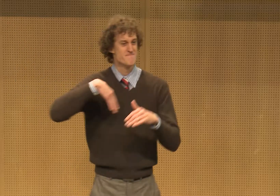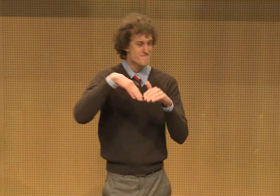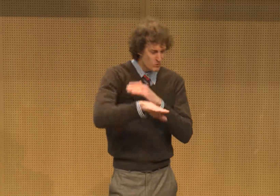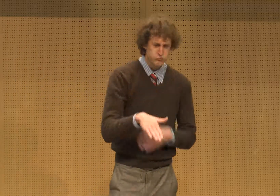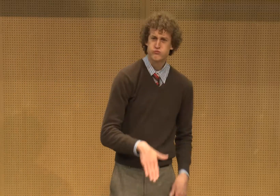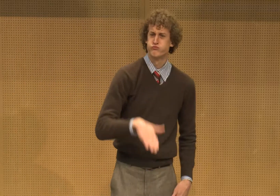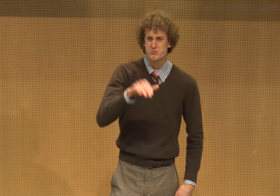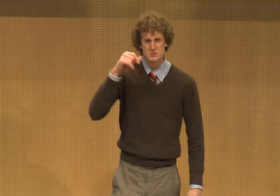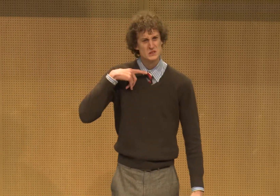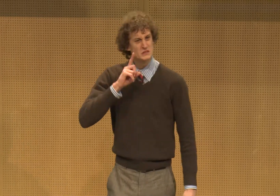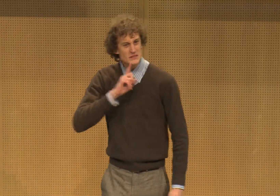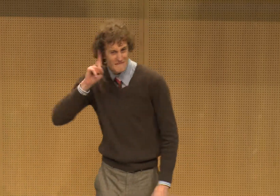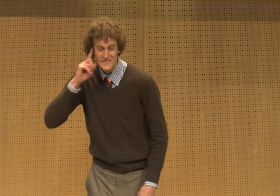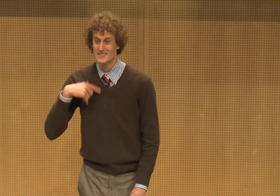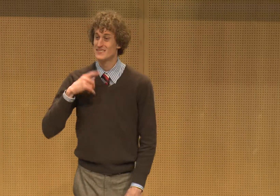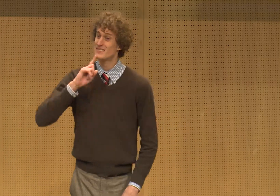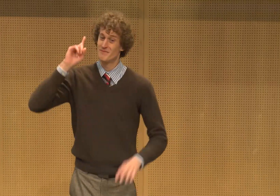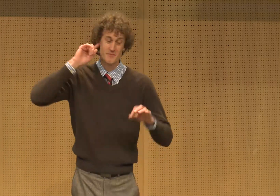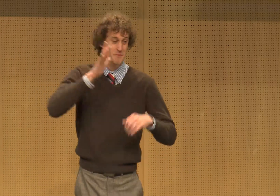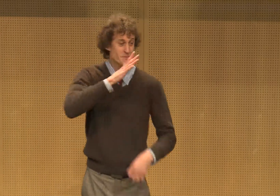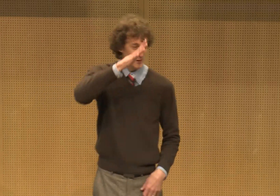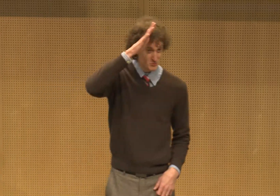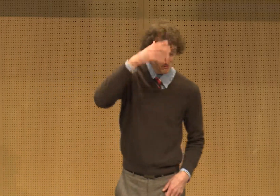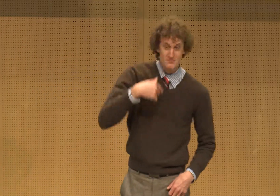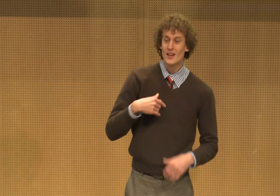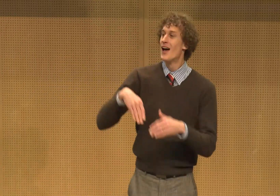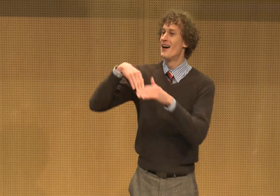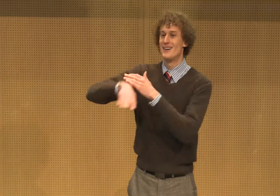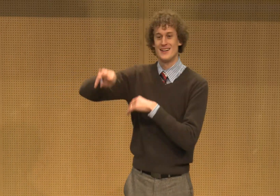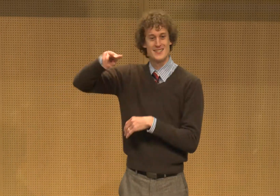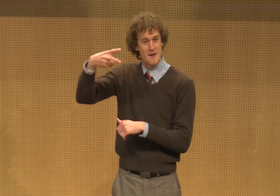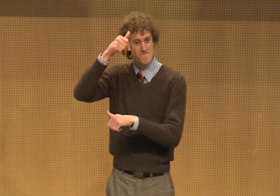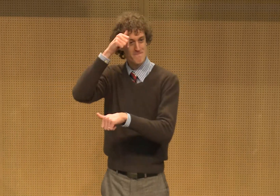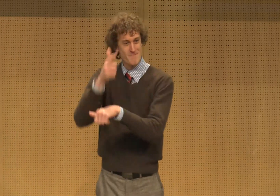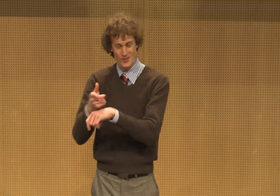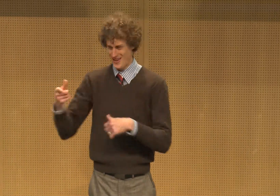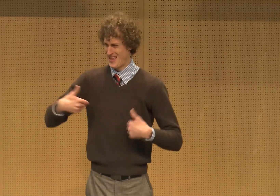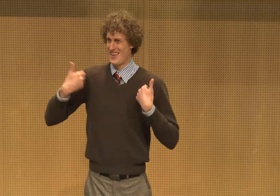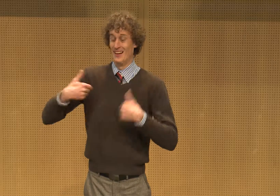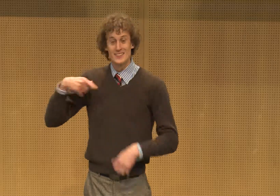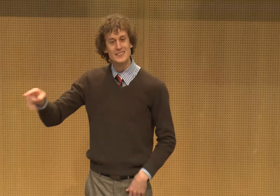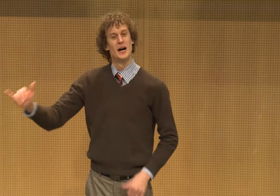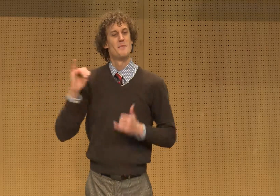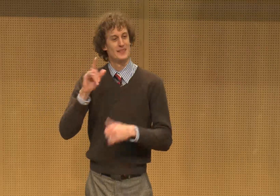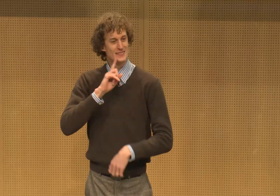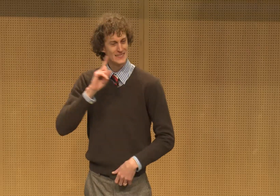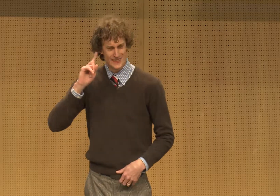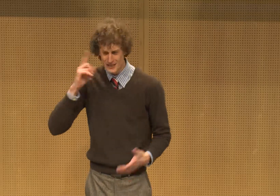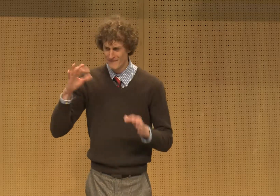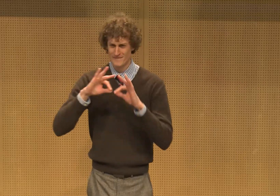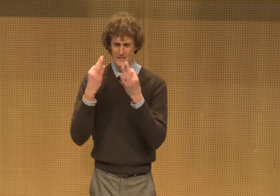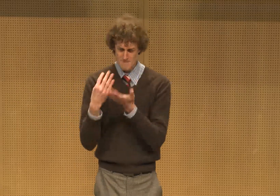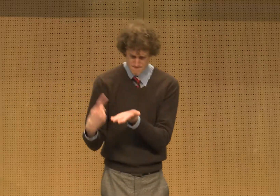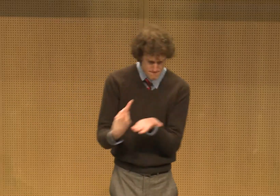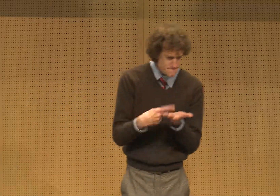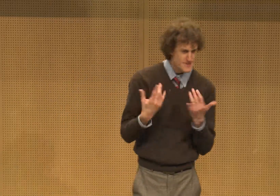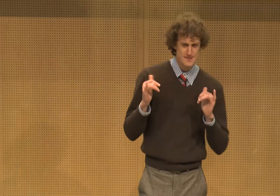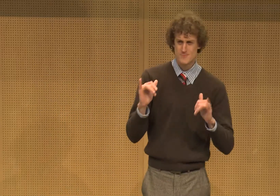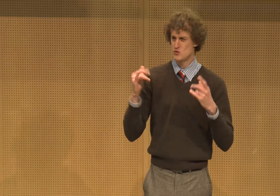So I was born and raised there. I'm deaf. My parents are deaf. My brother came along, also deaf.